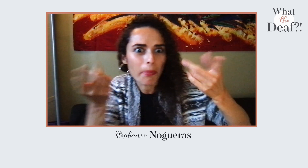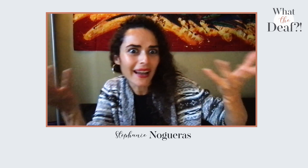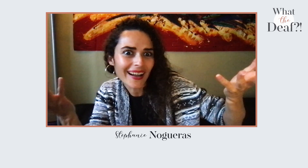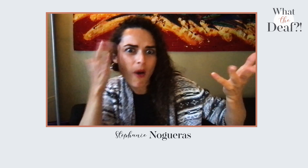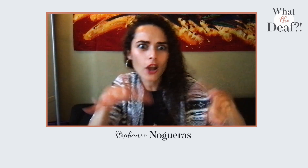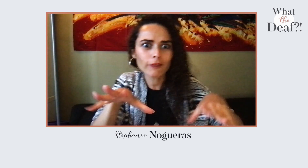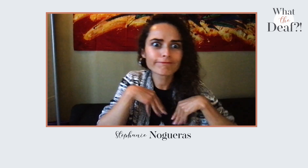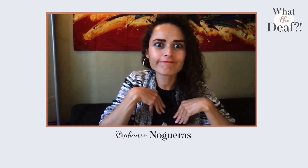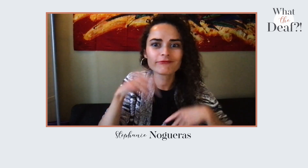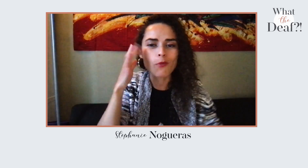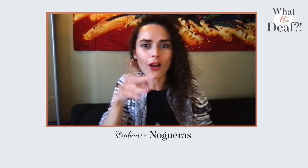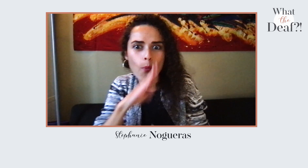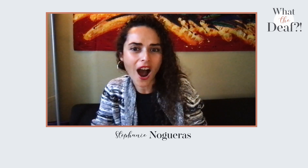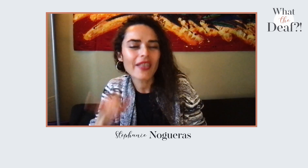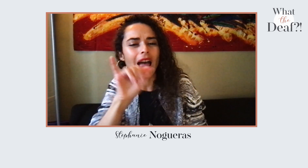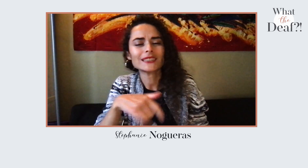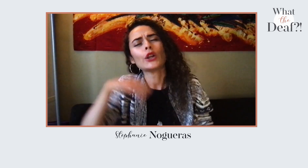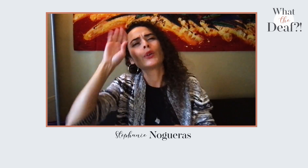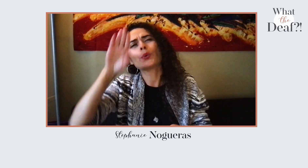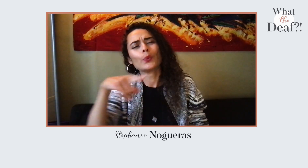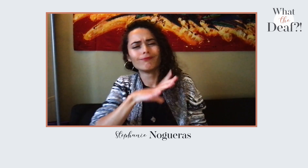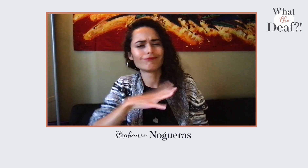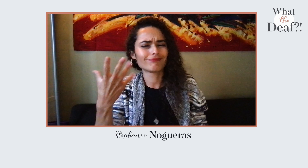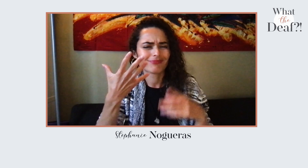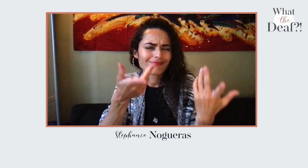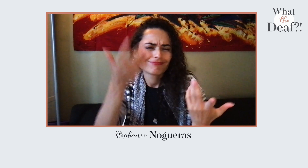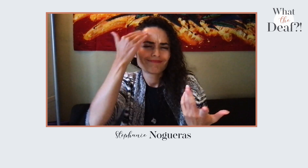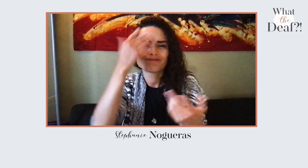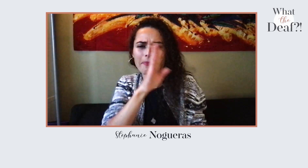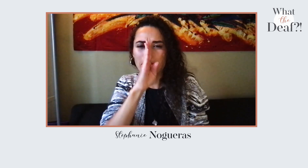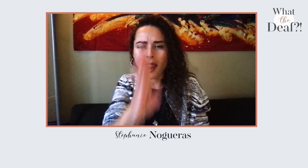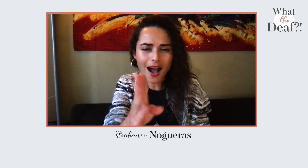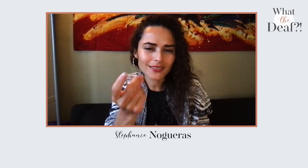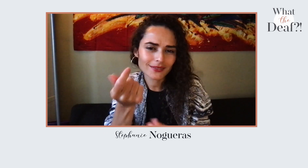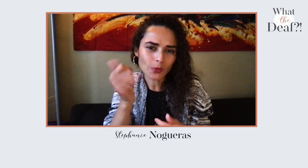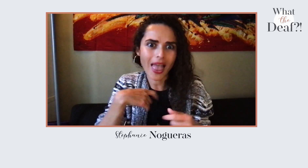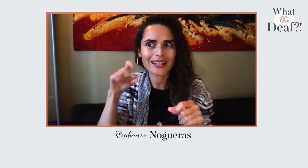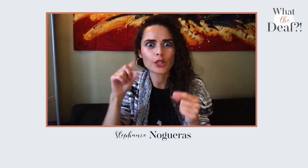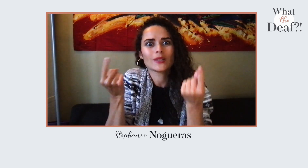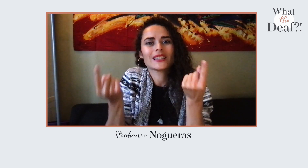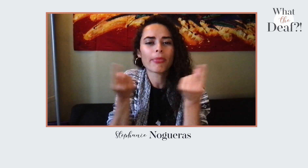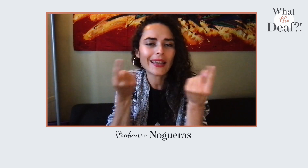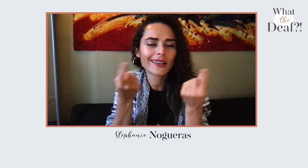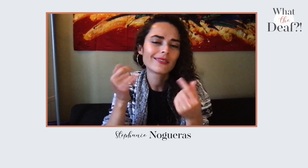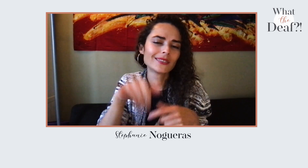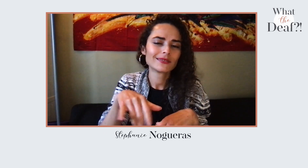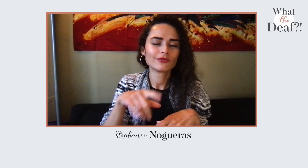They're going to tell me, why didn't you do something? Why did you stay quiet? Why did you accept that? But I know I'm supposed to be blunt and I'm supposed to do something.